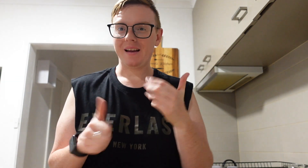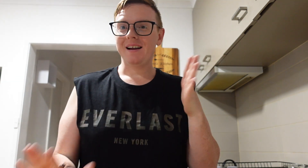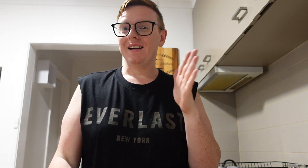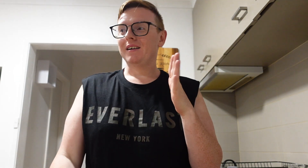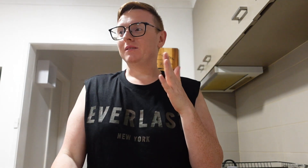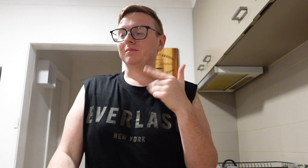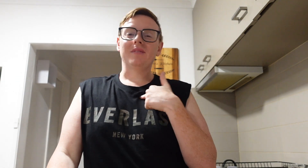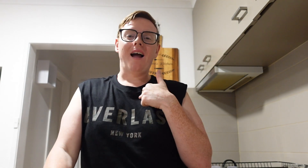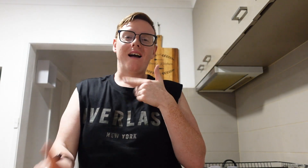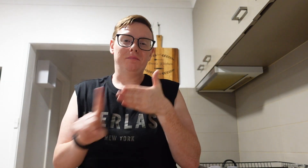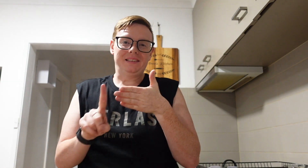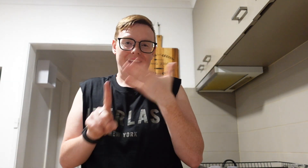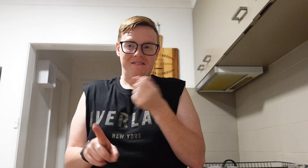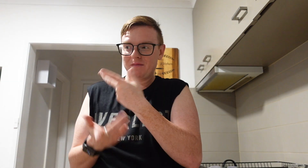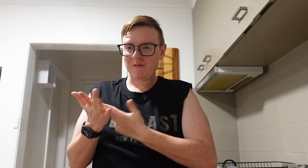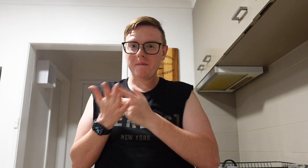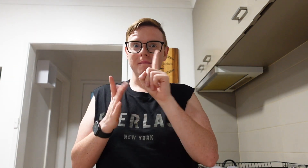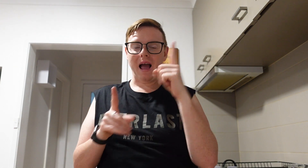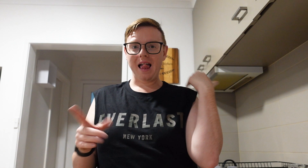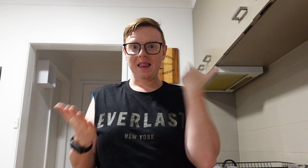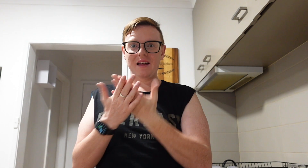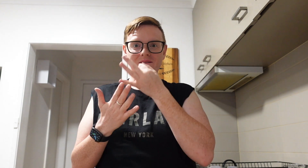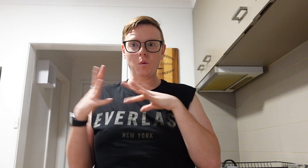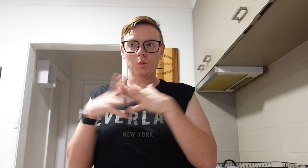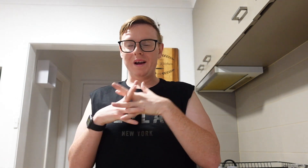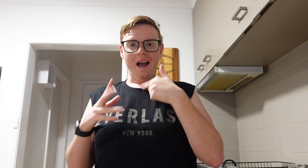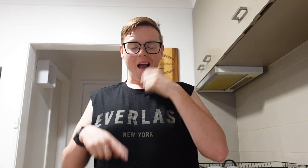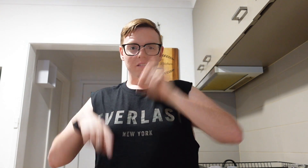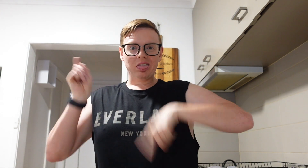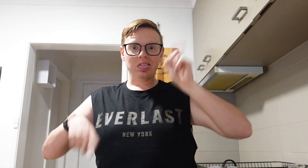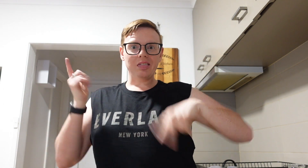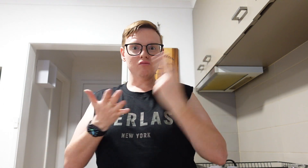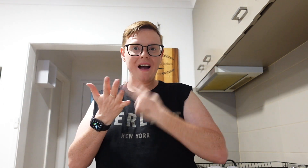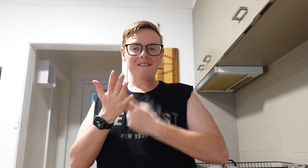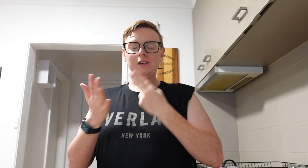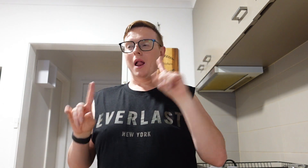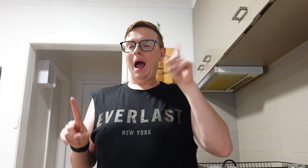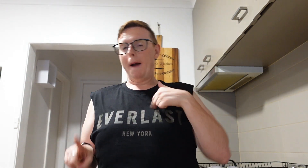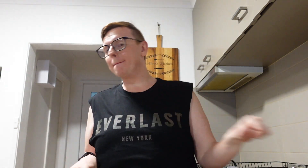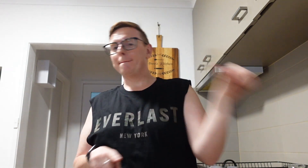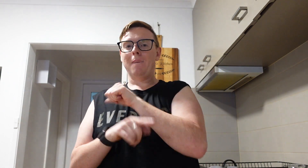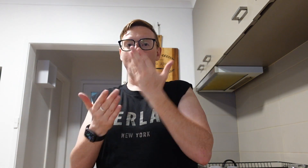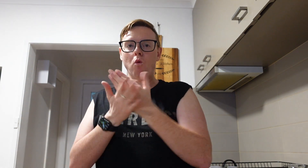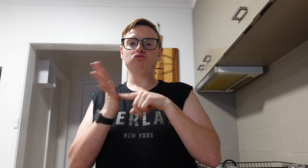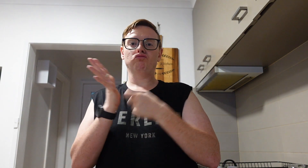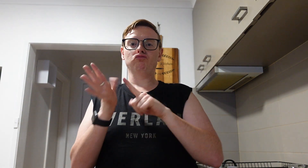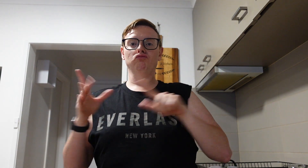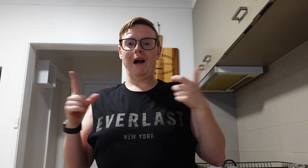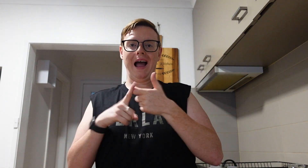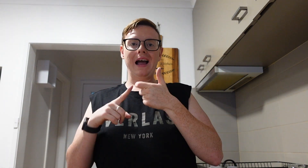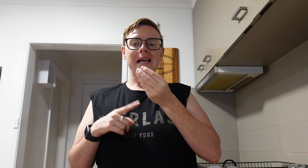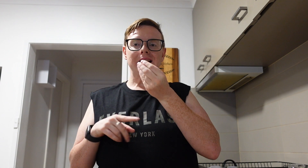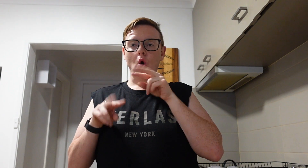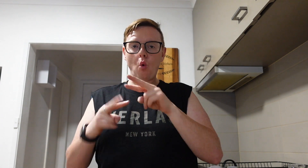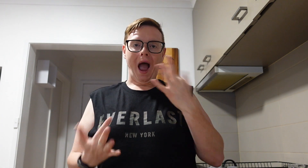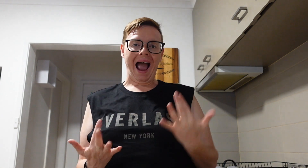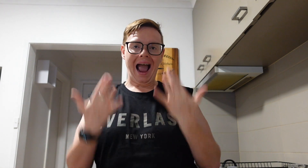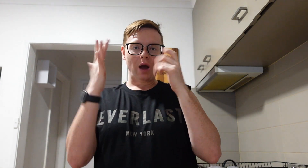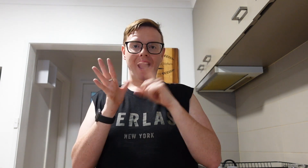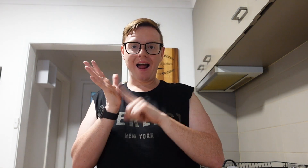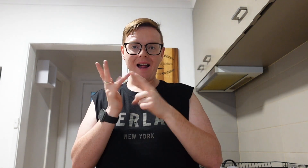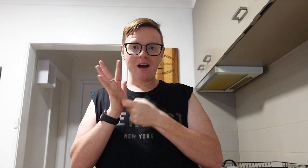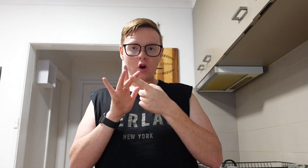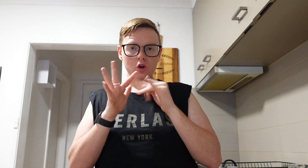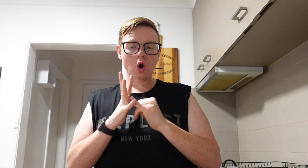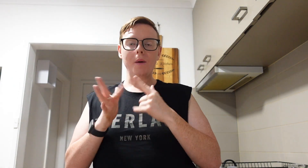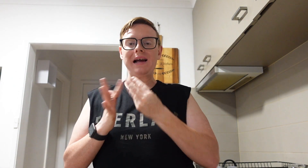Last few weeks my diet have been muck up. Now I am back to counting the calories,